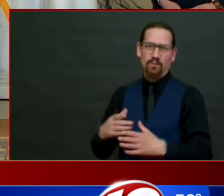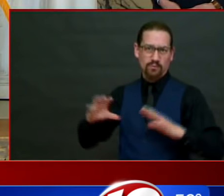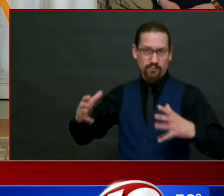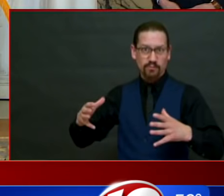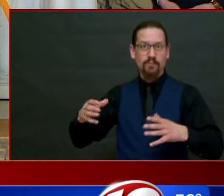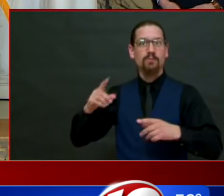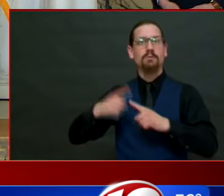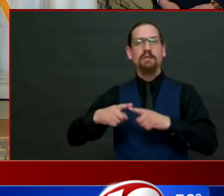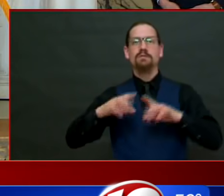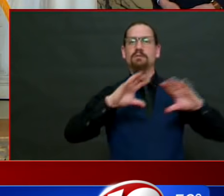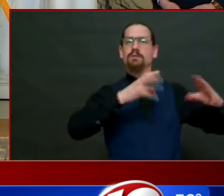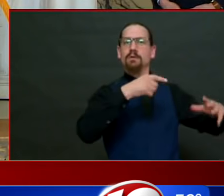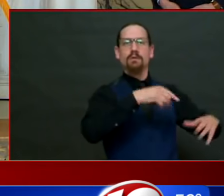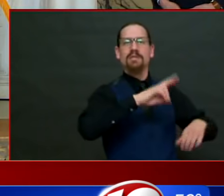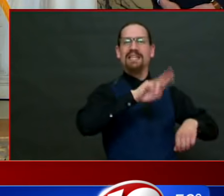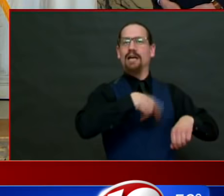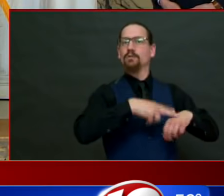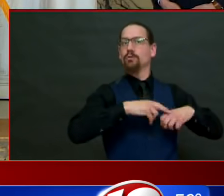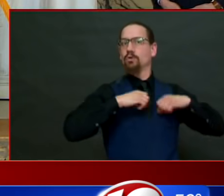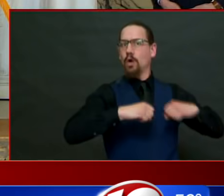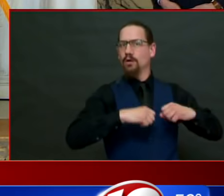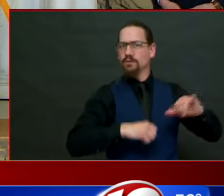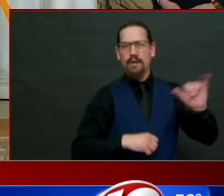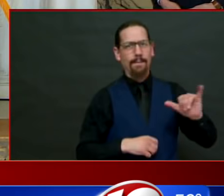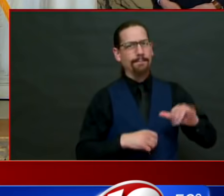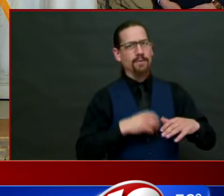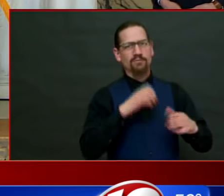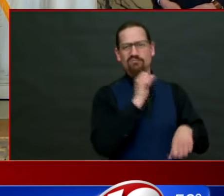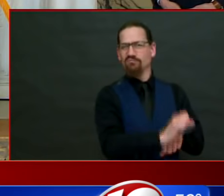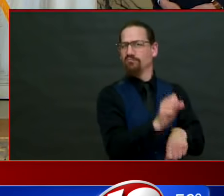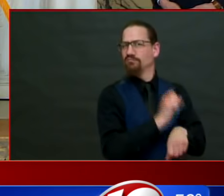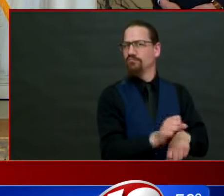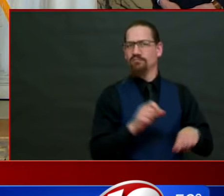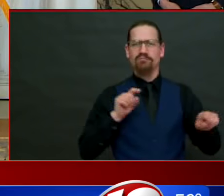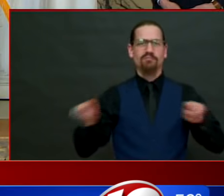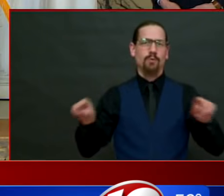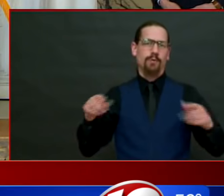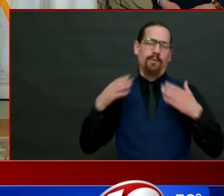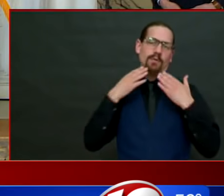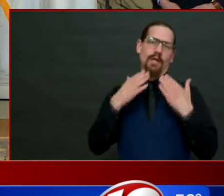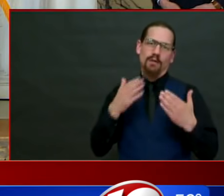DOING. TO ALL OF YOU ON THE CONTACT TRACING TEAM, I THINK YOU ARE